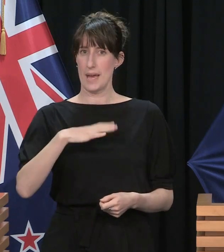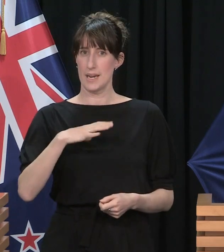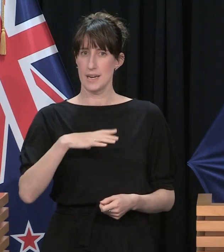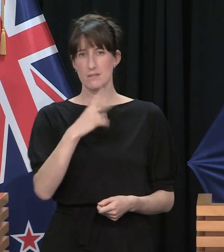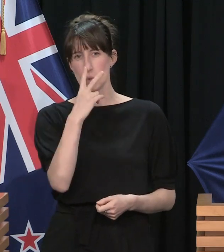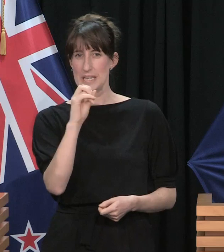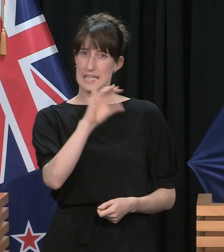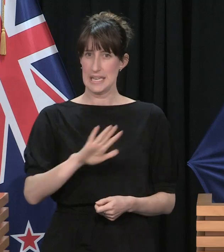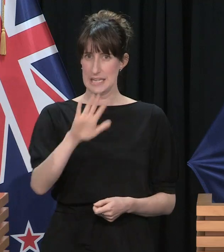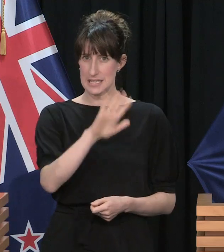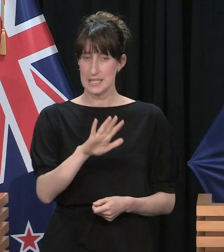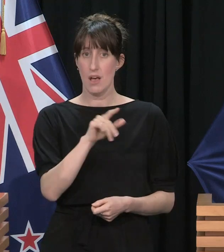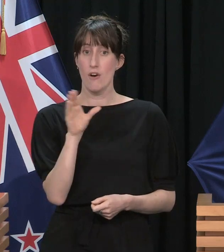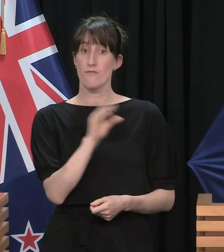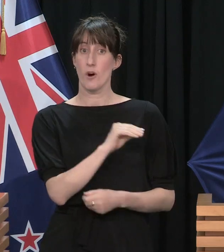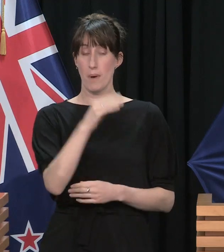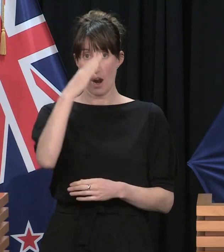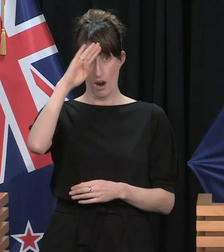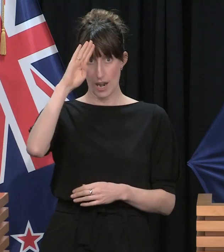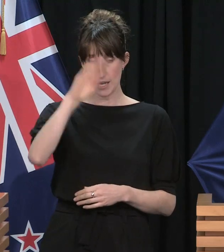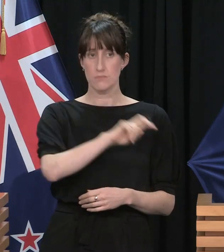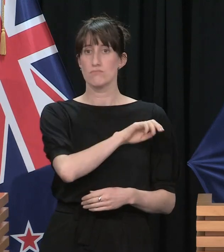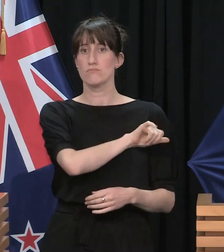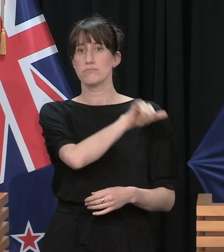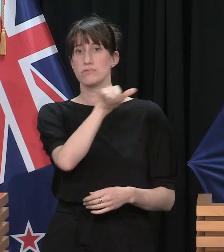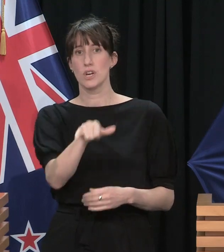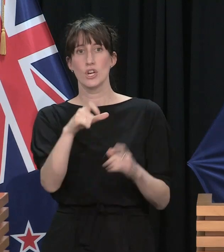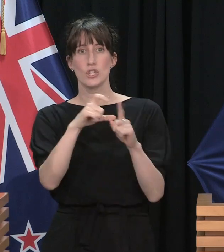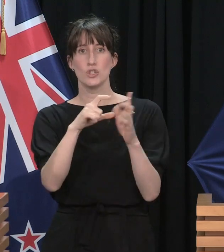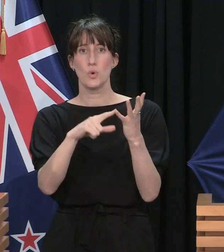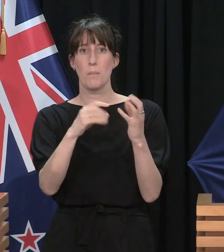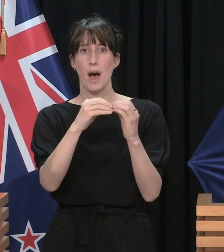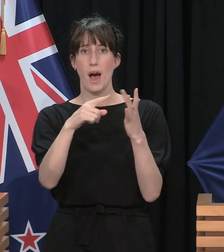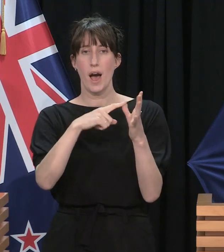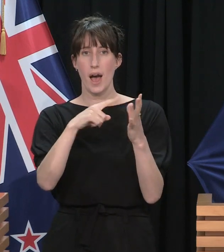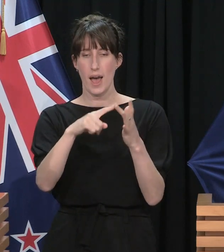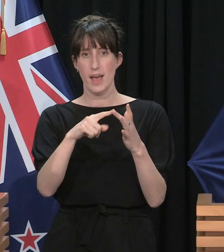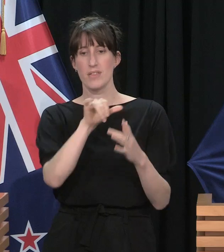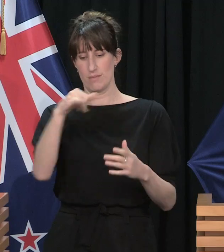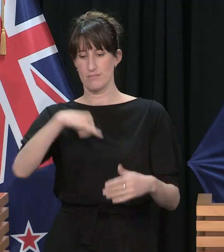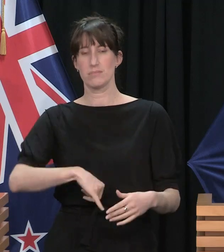She arrived in New Zealand from Ireland via Dubai on July